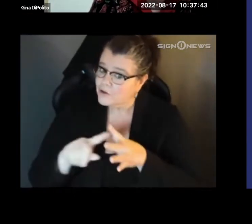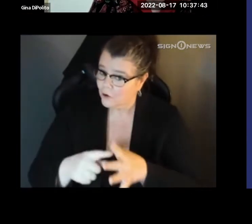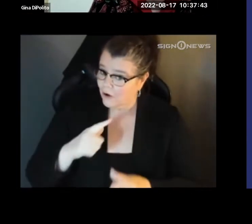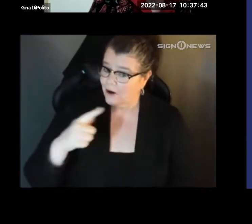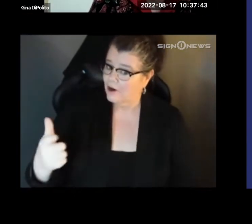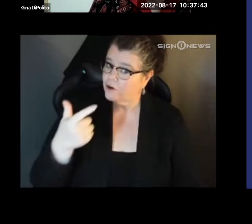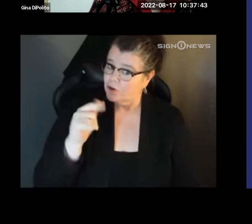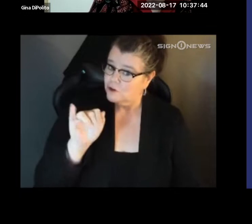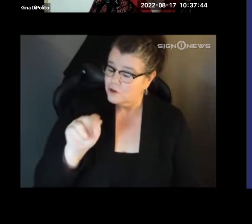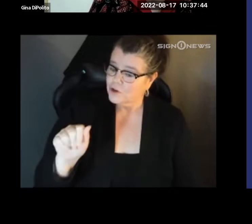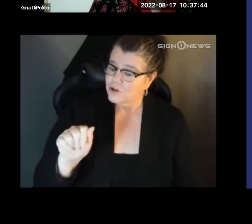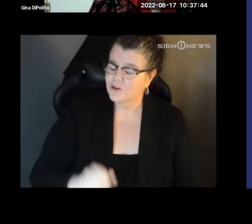we want to hear